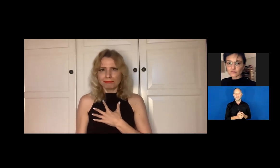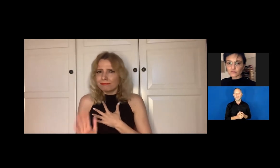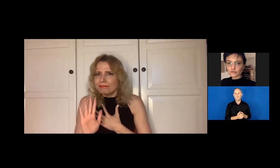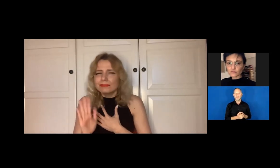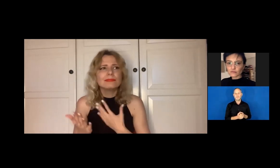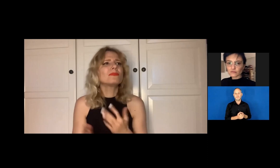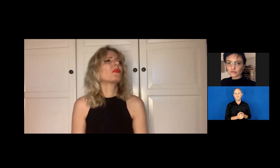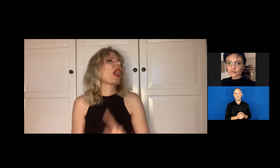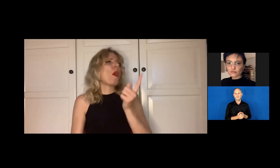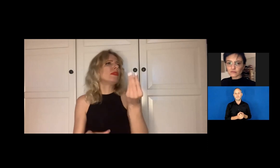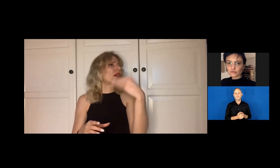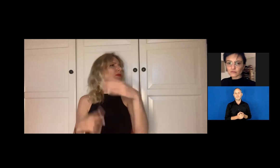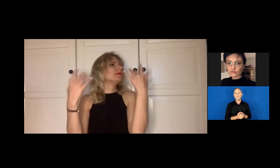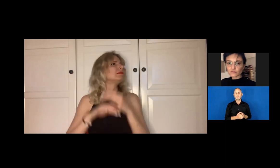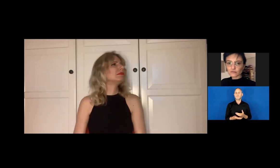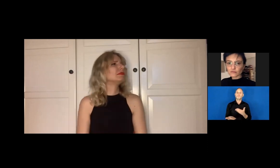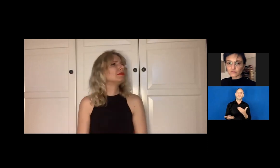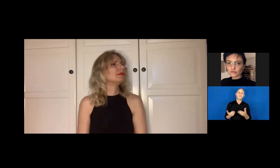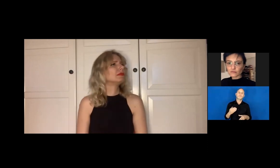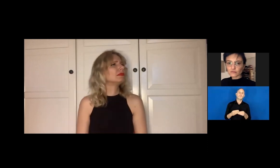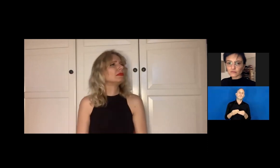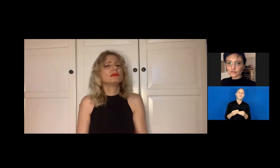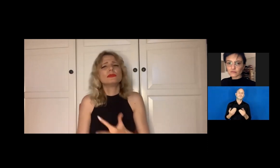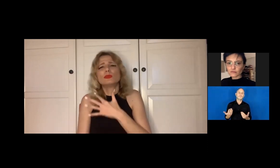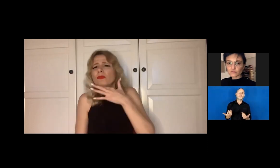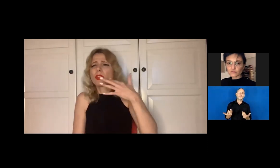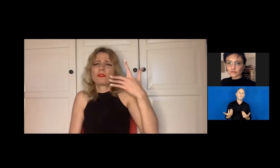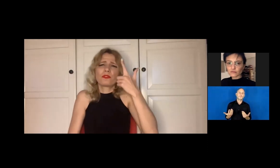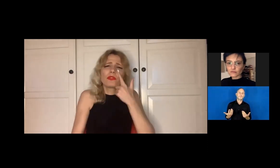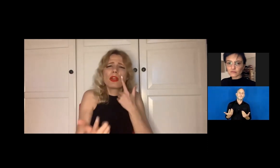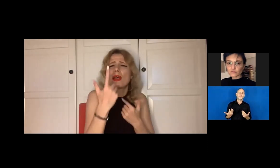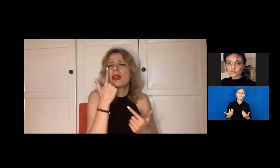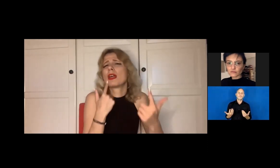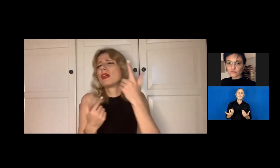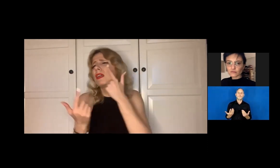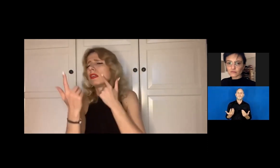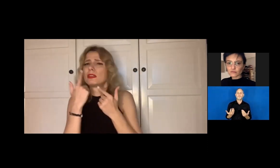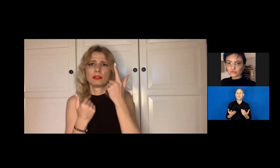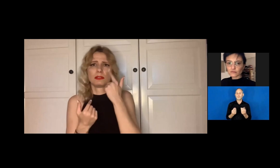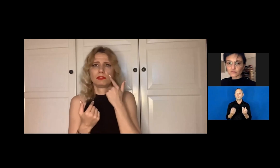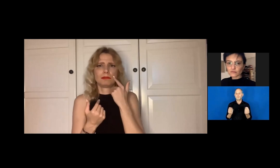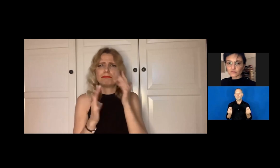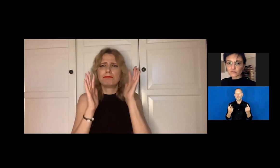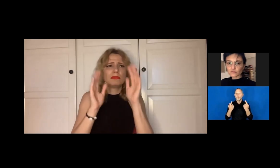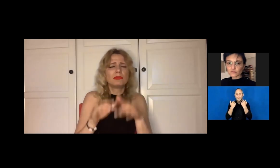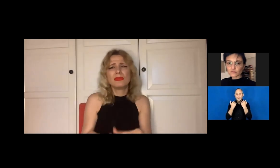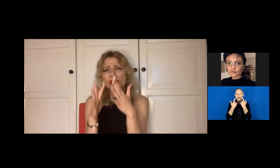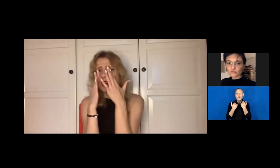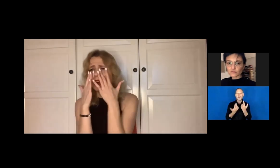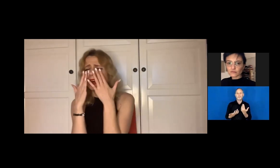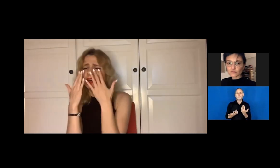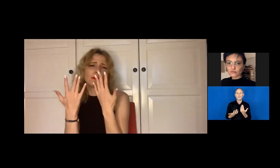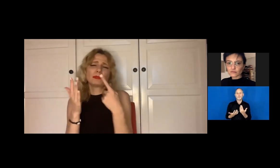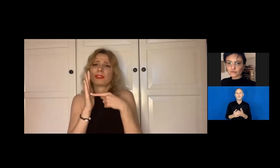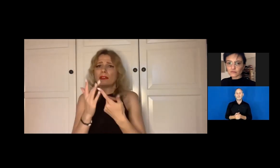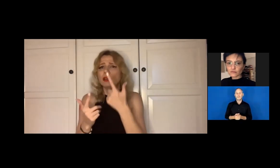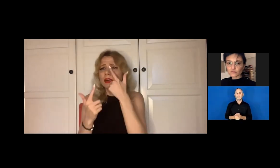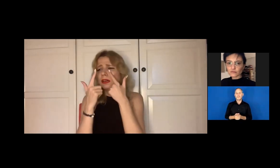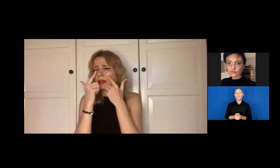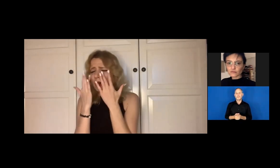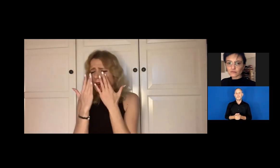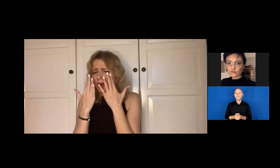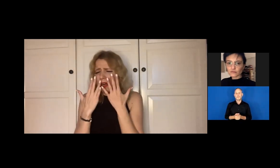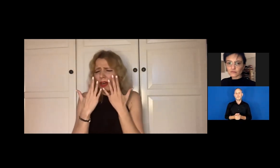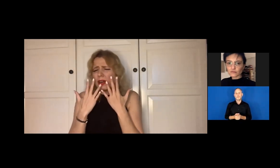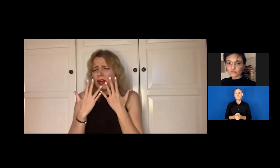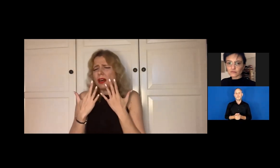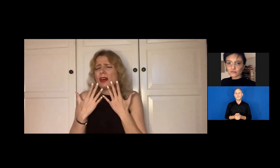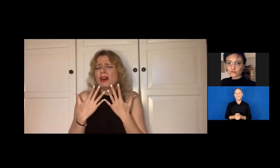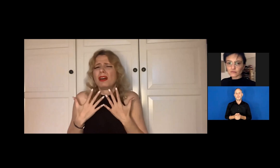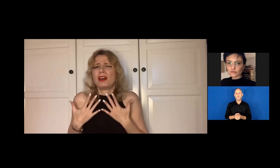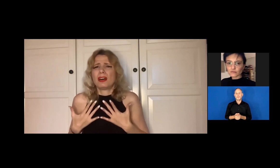Or let me take another sentence like: "I cried a lot." You know, you can, your fingers can show a million teardrops.